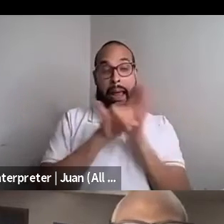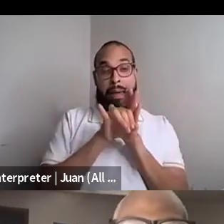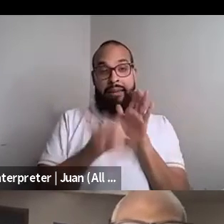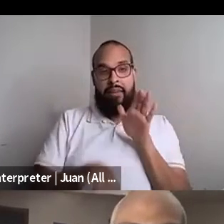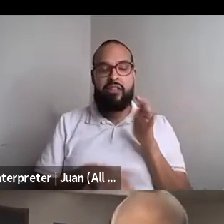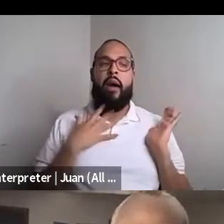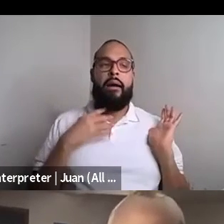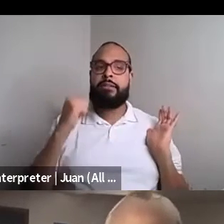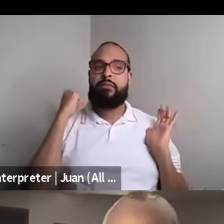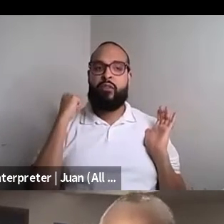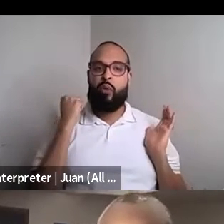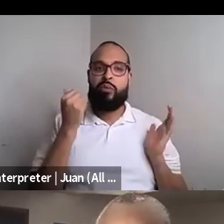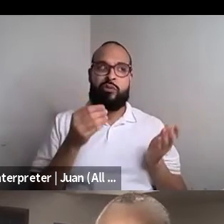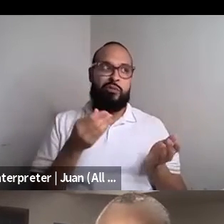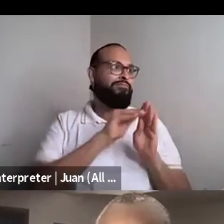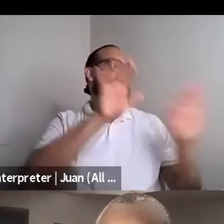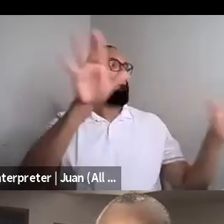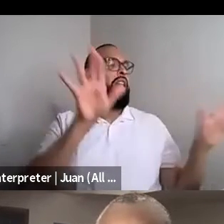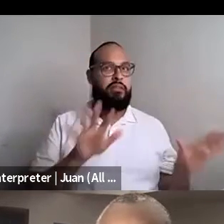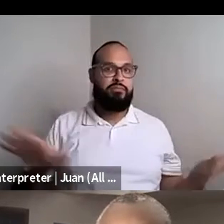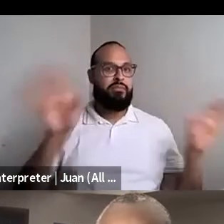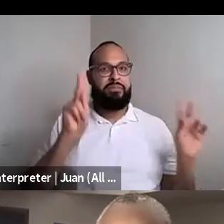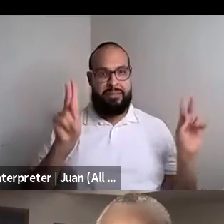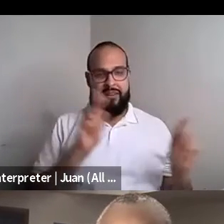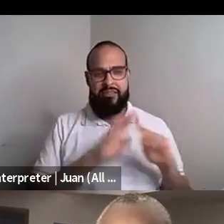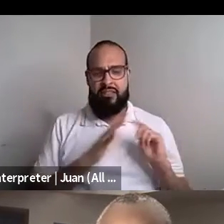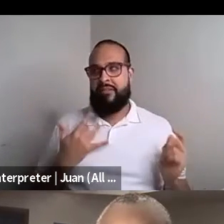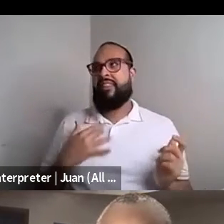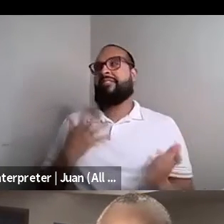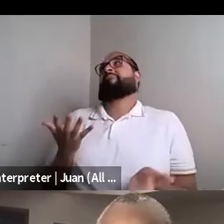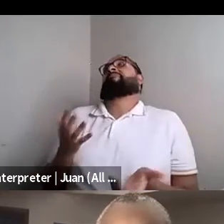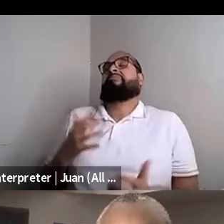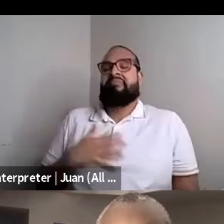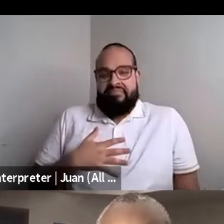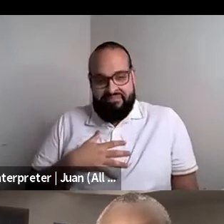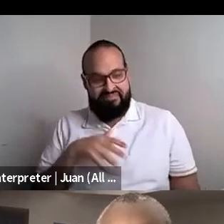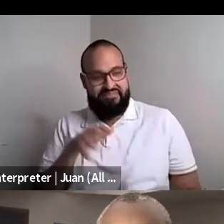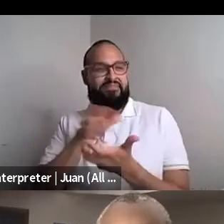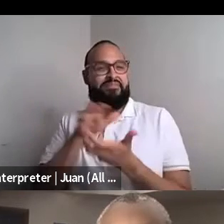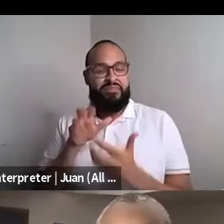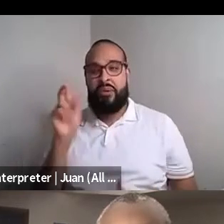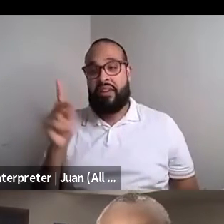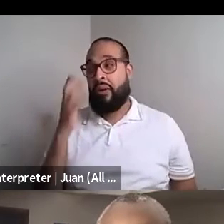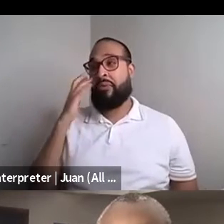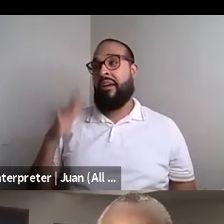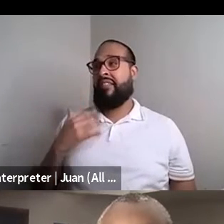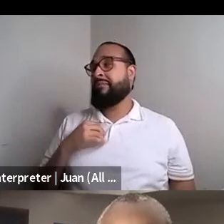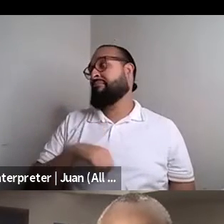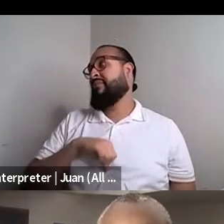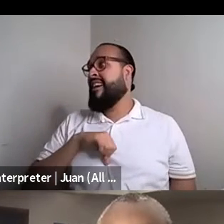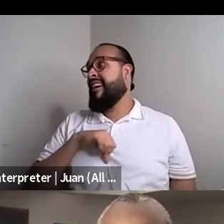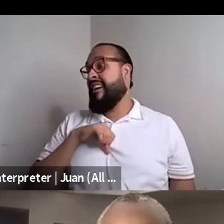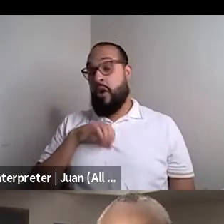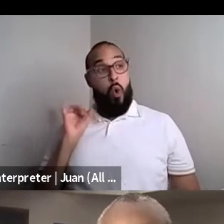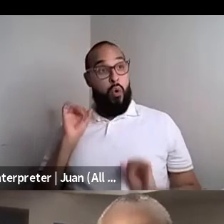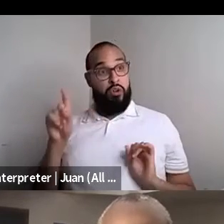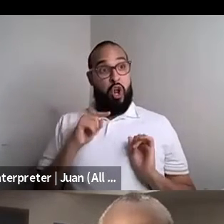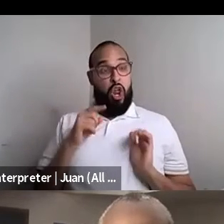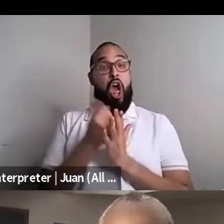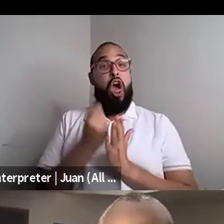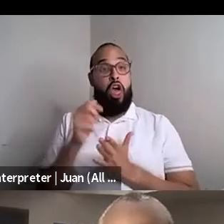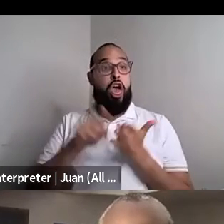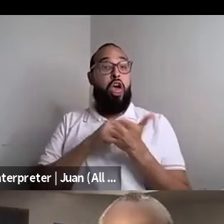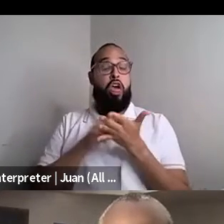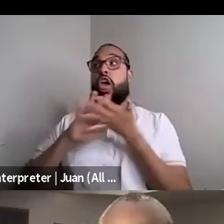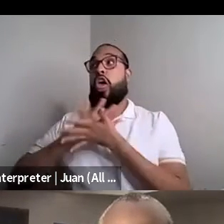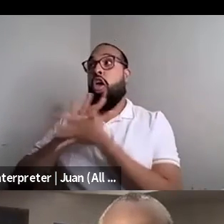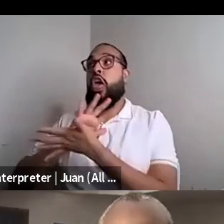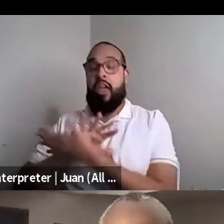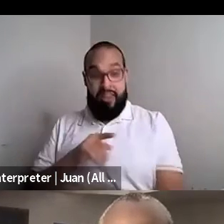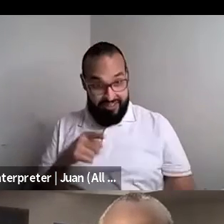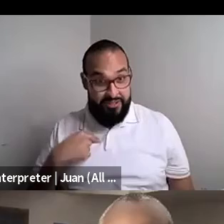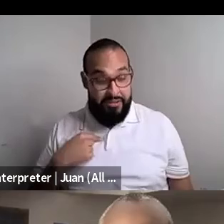Kenyon Farrow (he/him/his): Took it to be like kind of hilarious. And I was like, well, you know, it's actually kind of a badge of honor to get censorship and I was like, I'm actually like I've been censored like only good should get sensors.